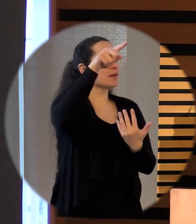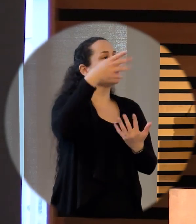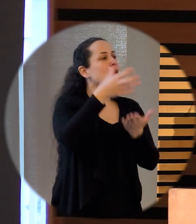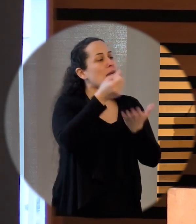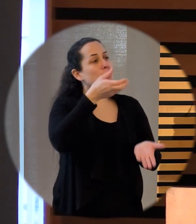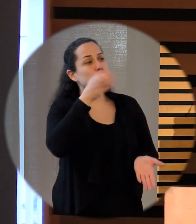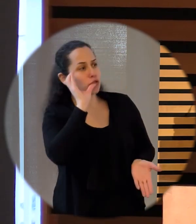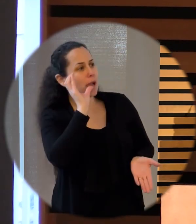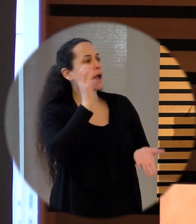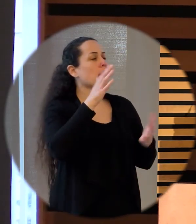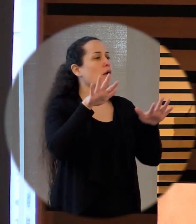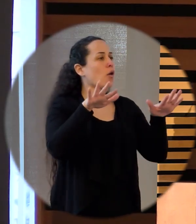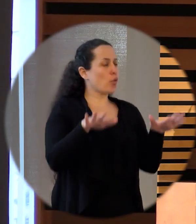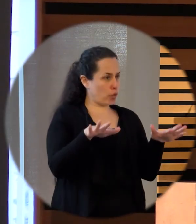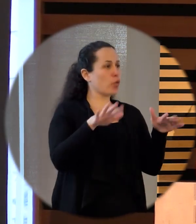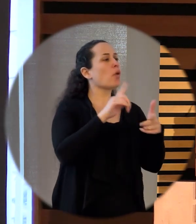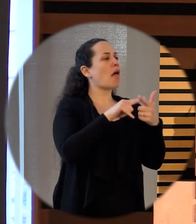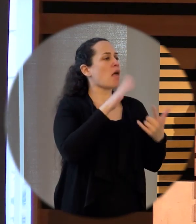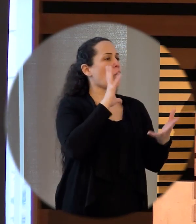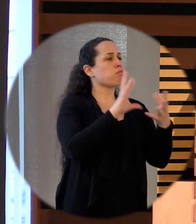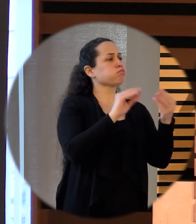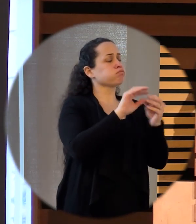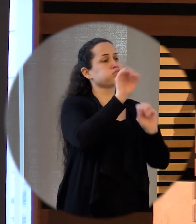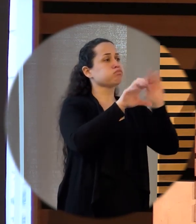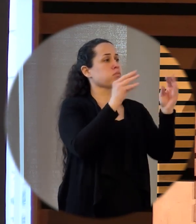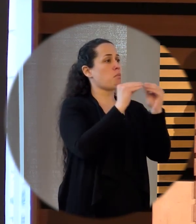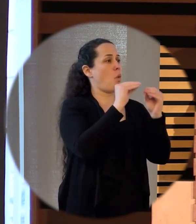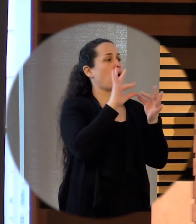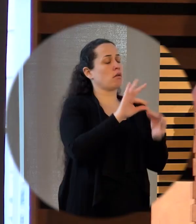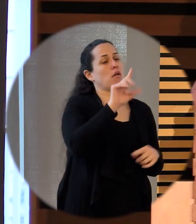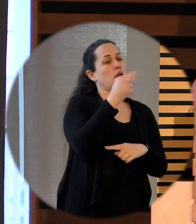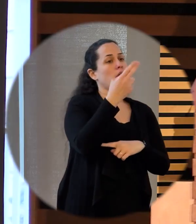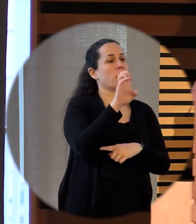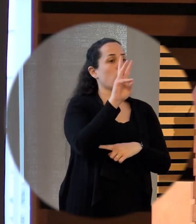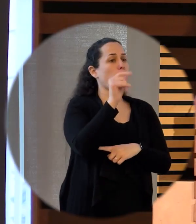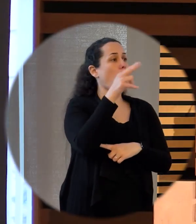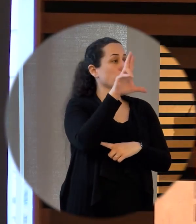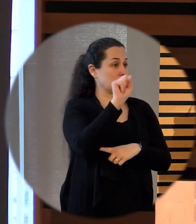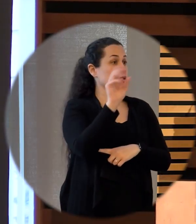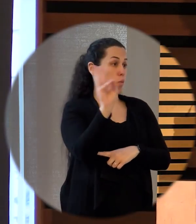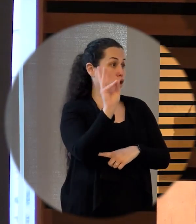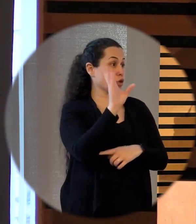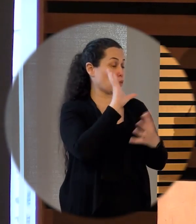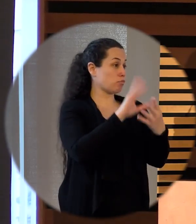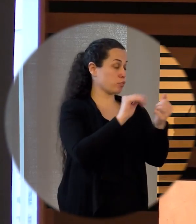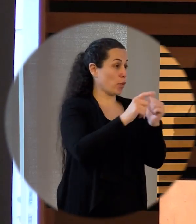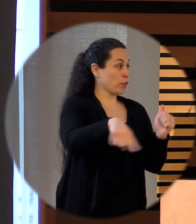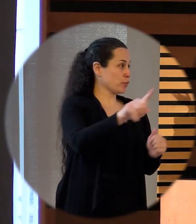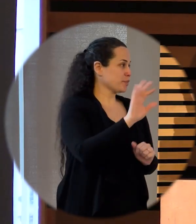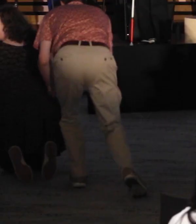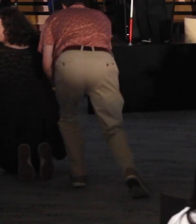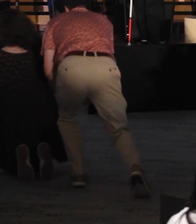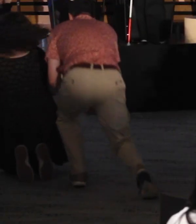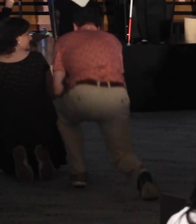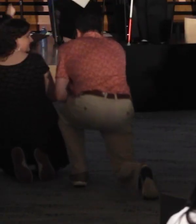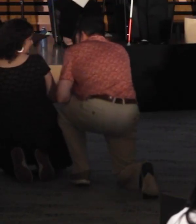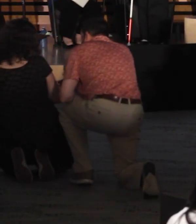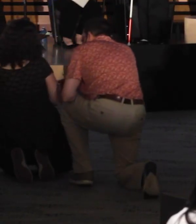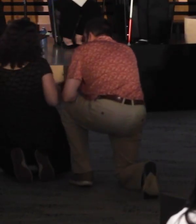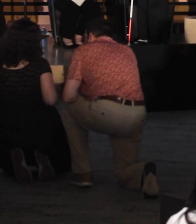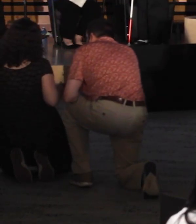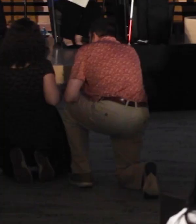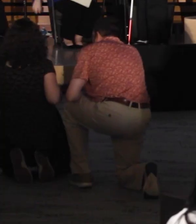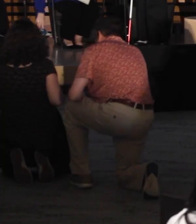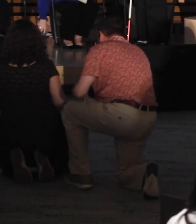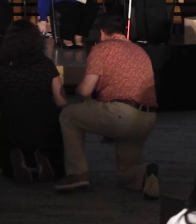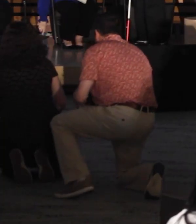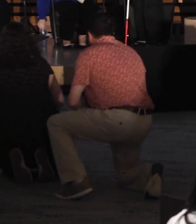catch their breath while I tell the rest of the audience a bit more about the walrus.